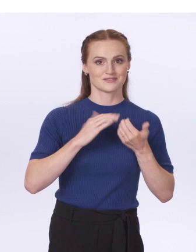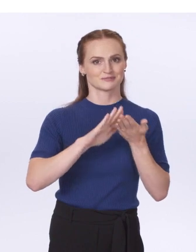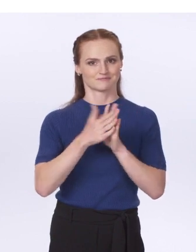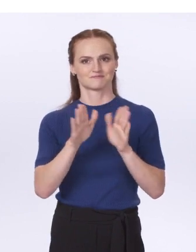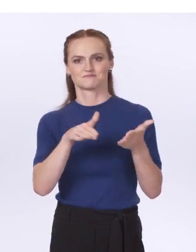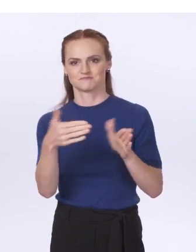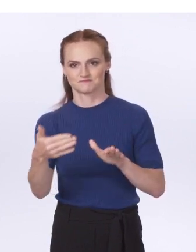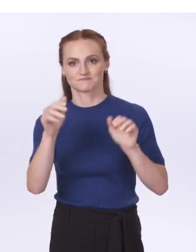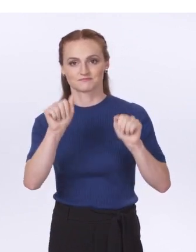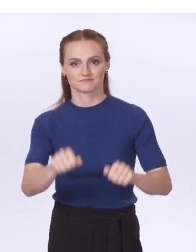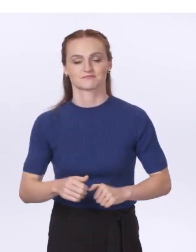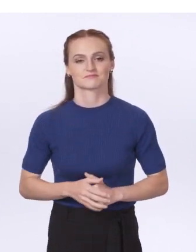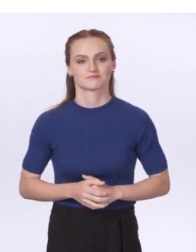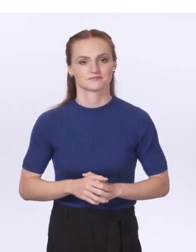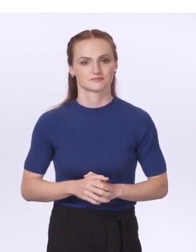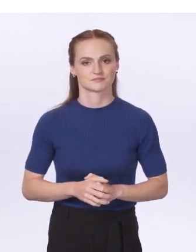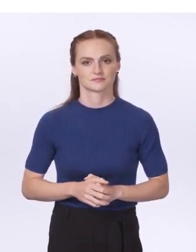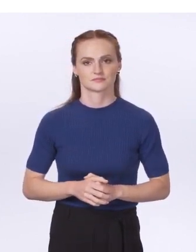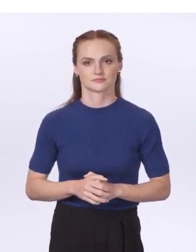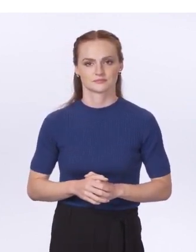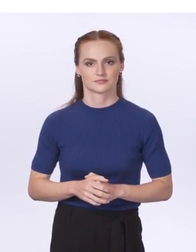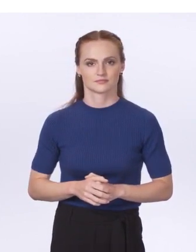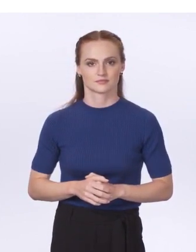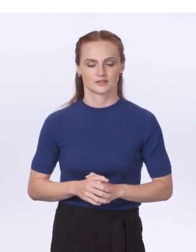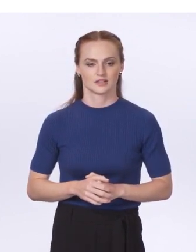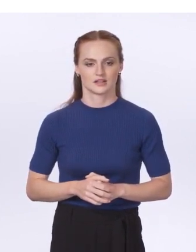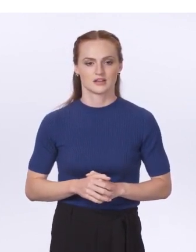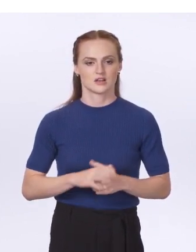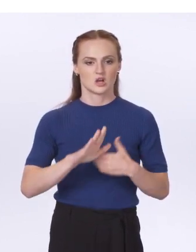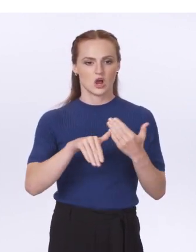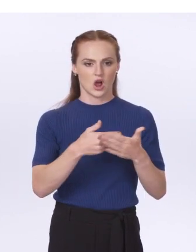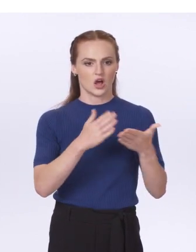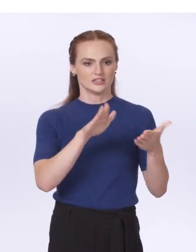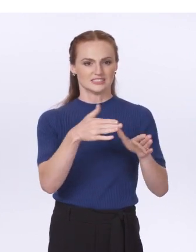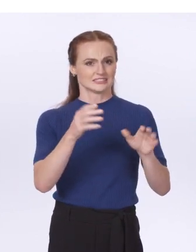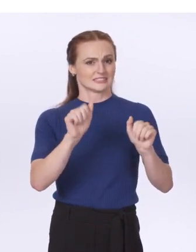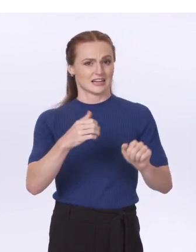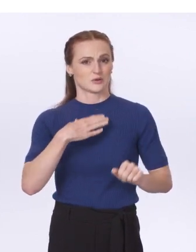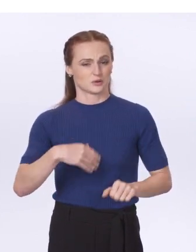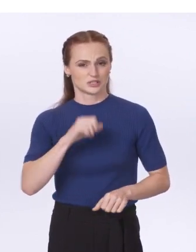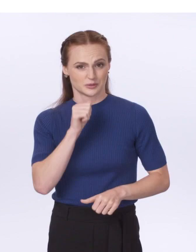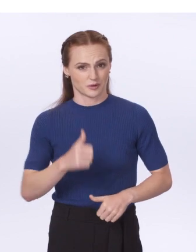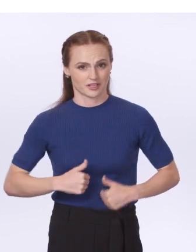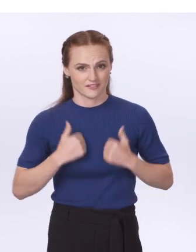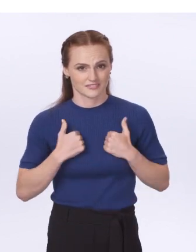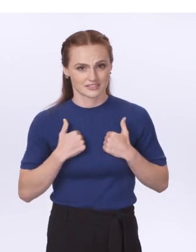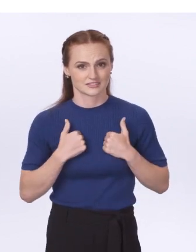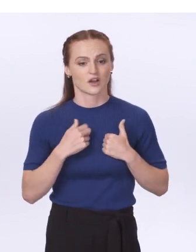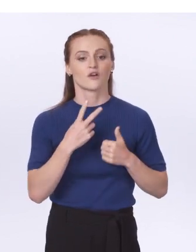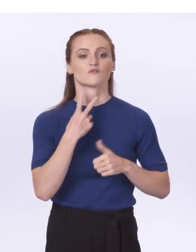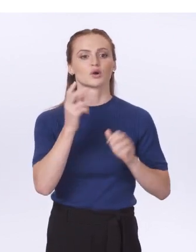EMP! ...wish they weren’t so living. Let's bet 100. Voice can bring riches. - I’ll stay.